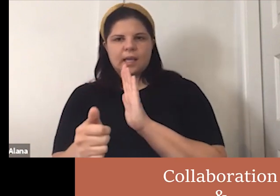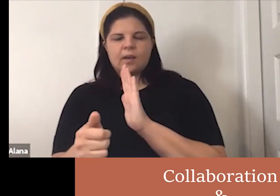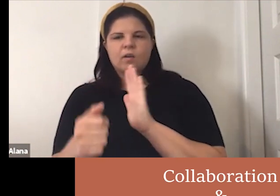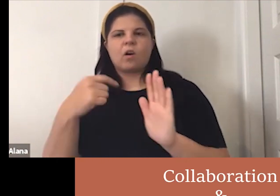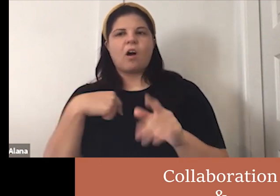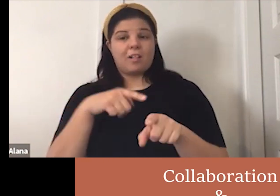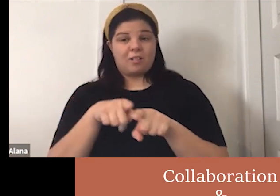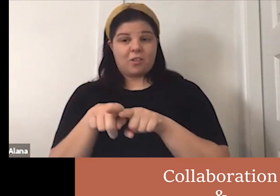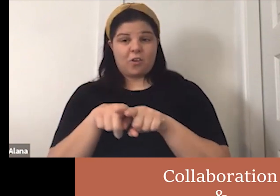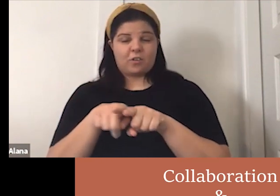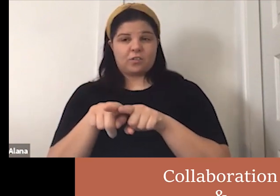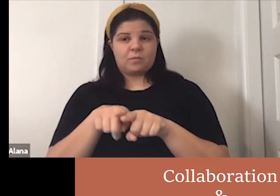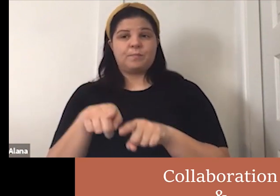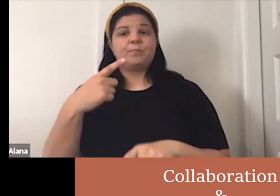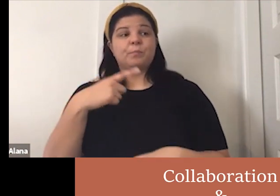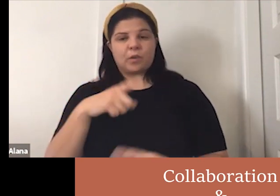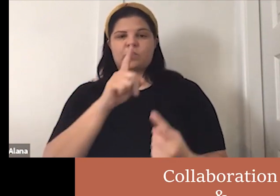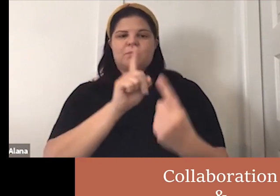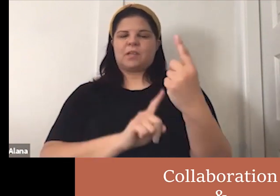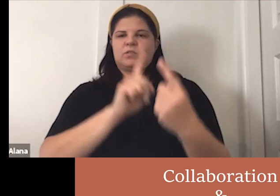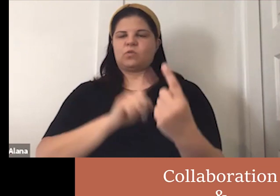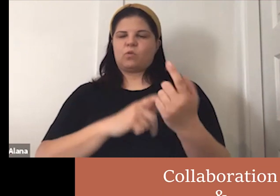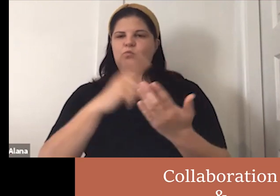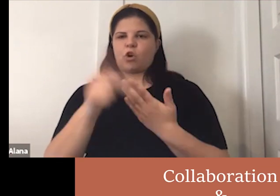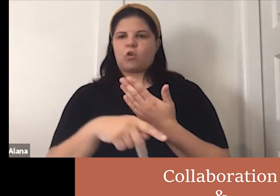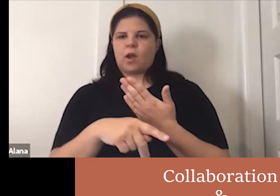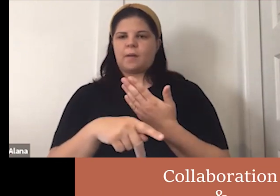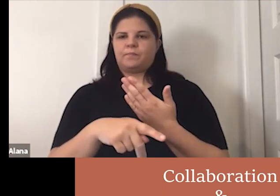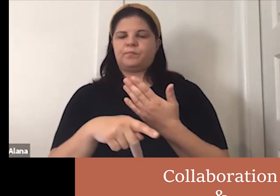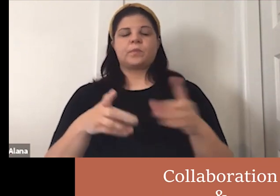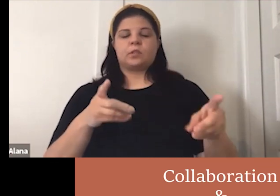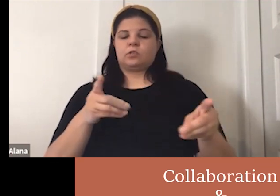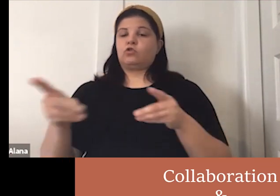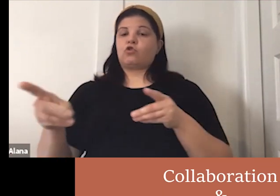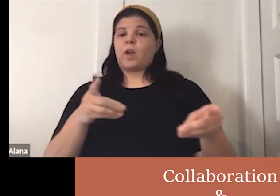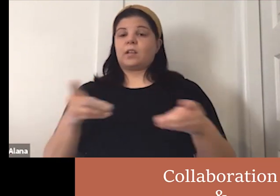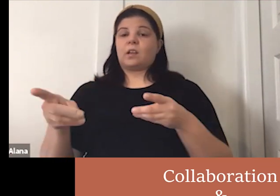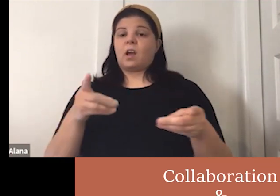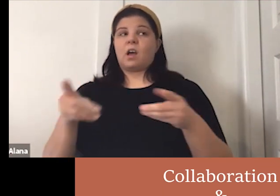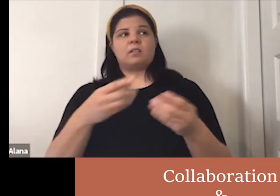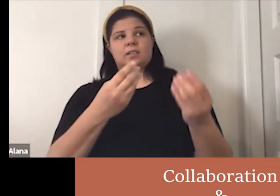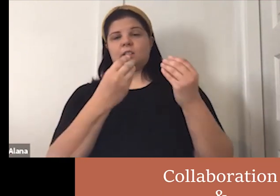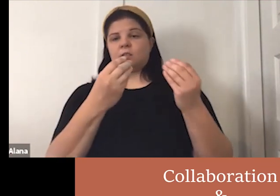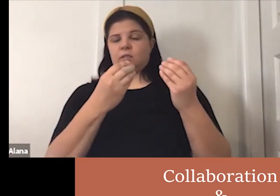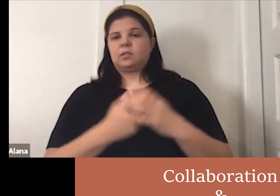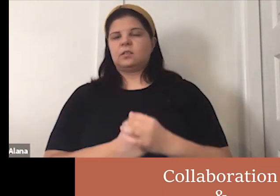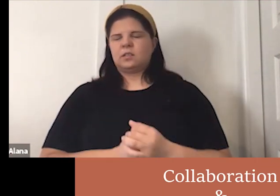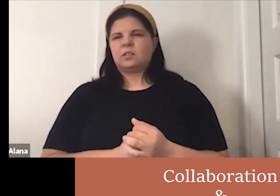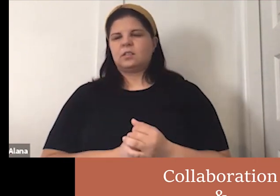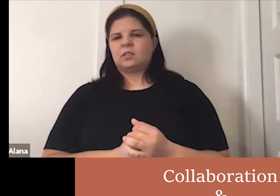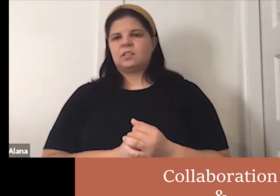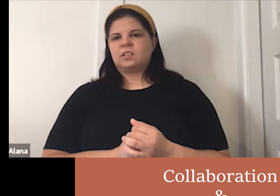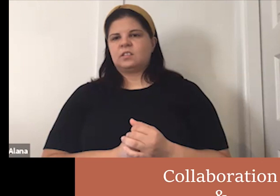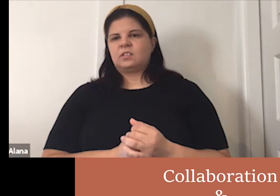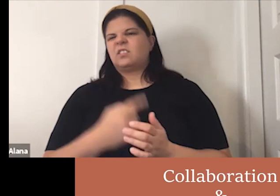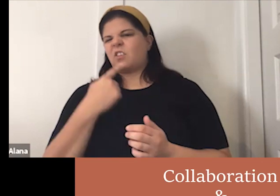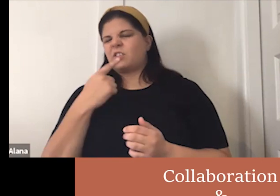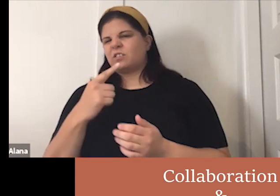through the mentorship with the director whom you will - I will identify in another image